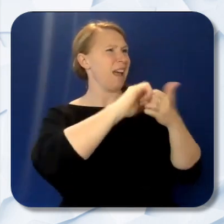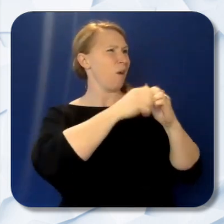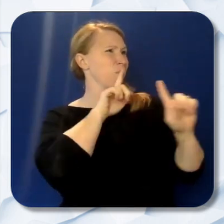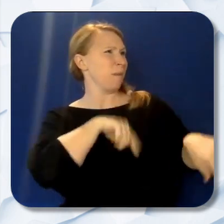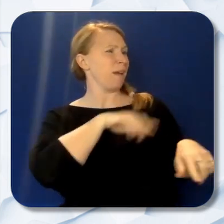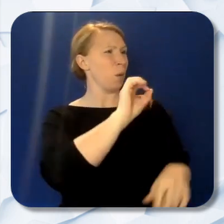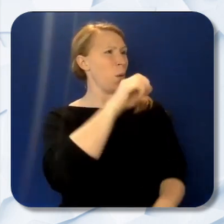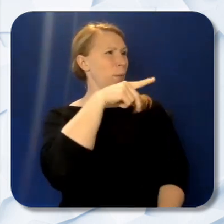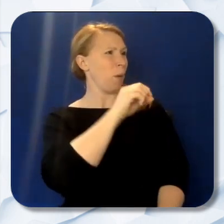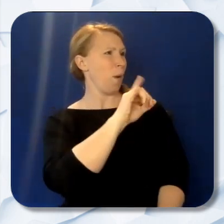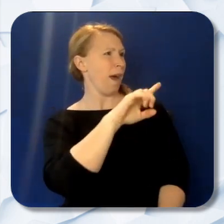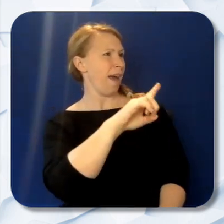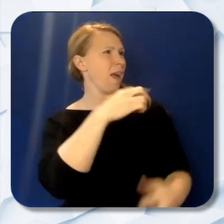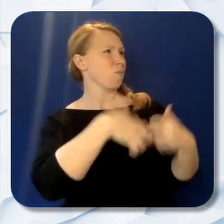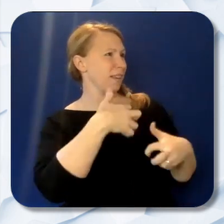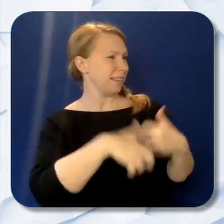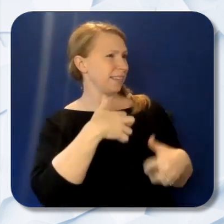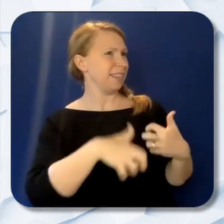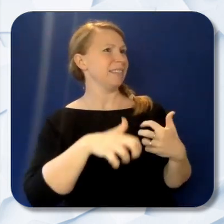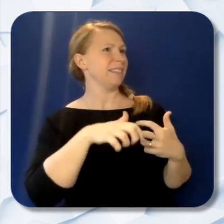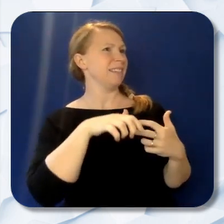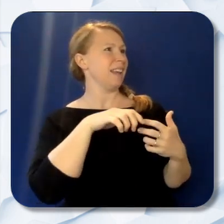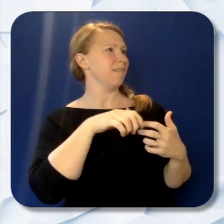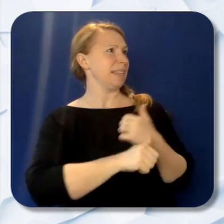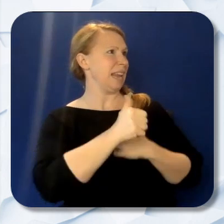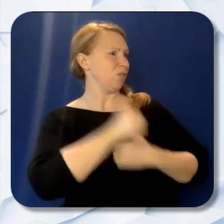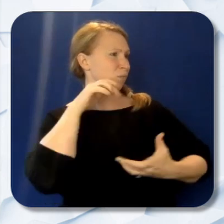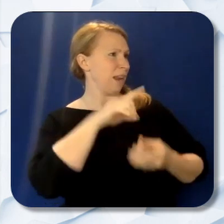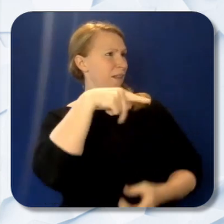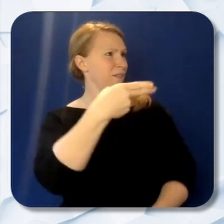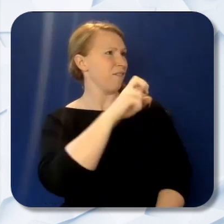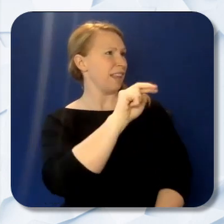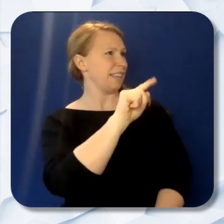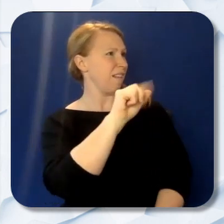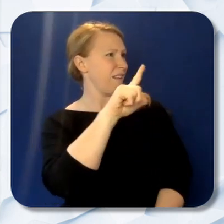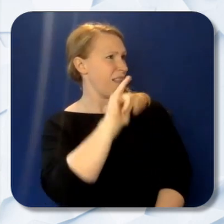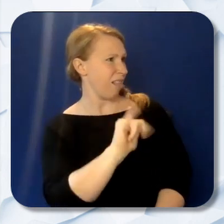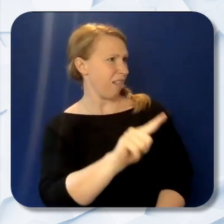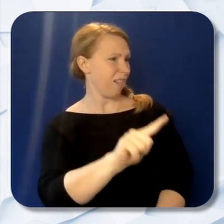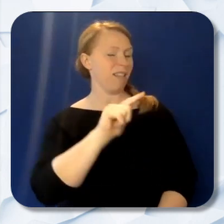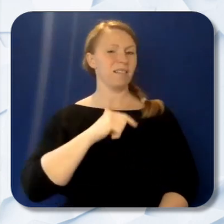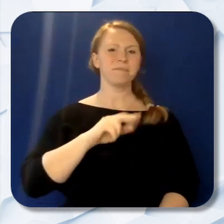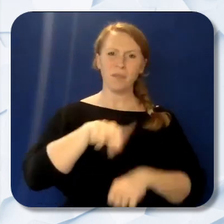specifically, uh the dangers around Fentanyl. And while it's true that this goes beyond the normal